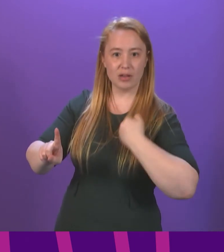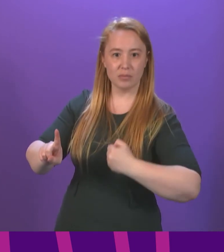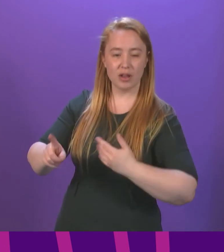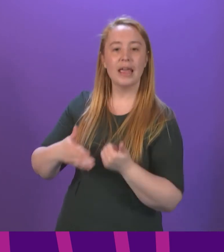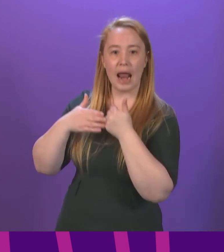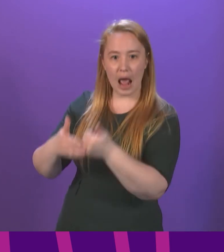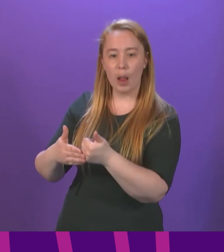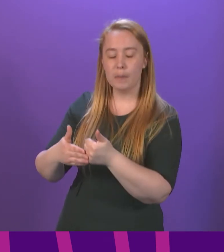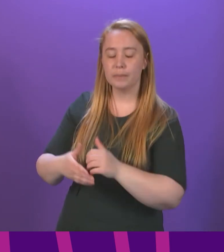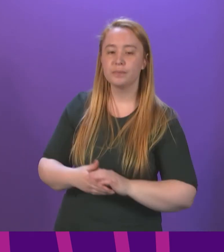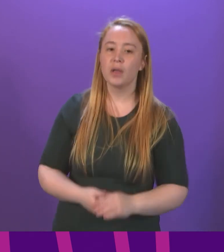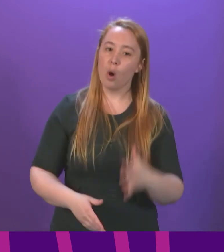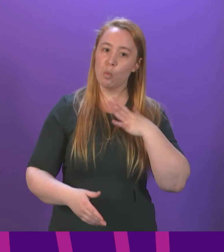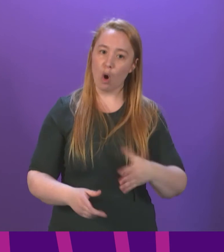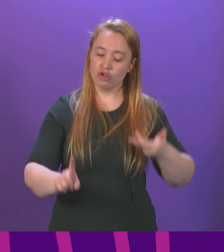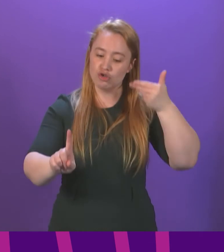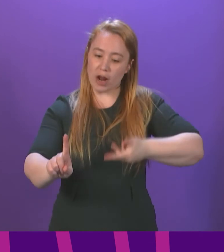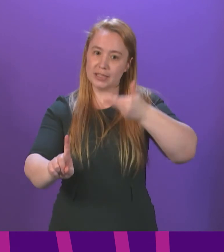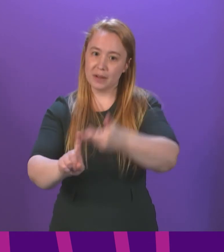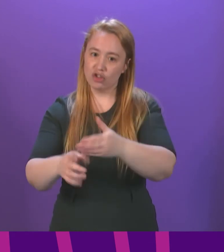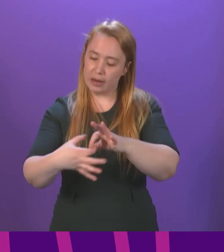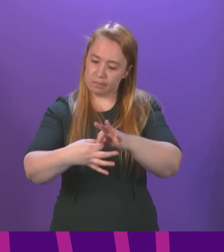of transmission will really help us to suppress the virus.